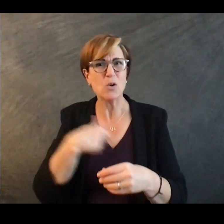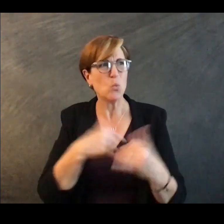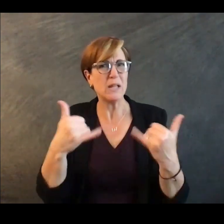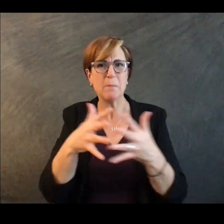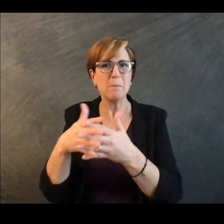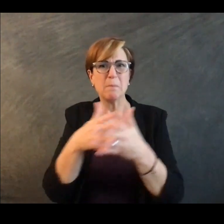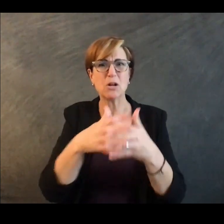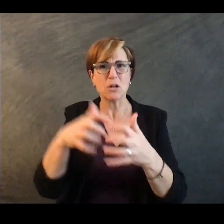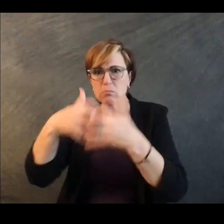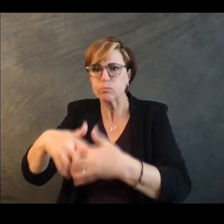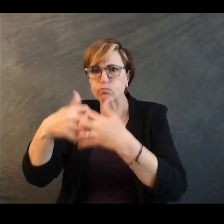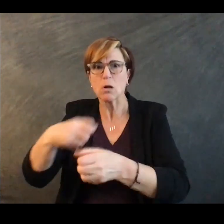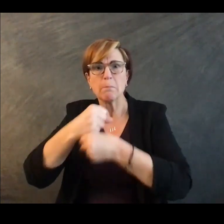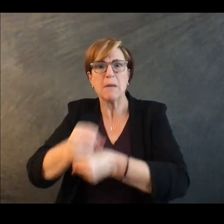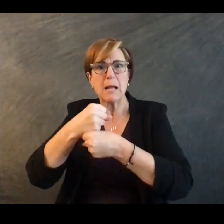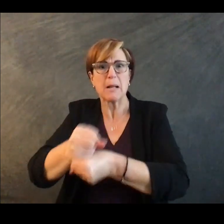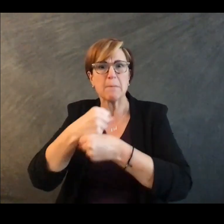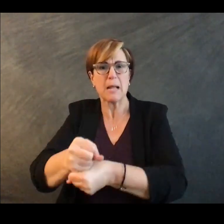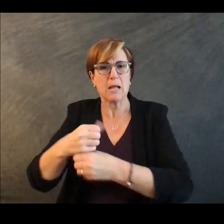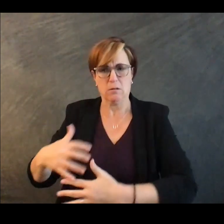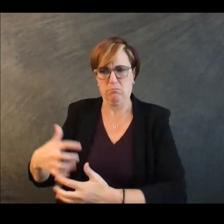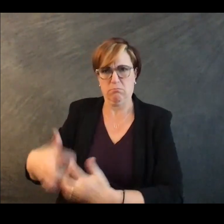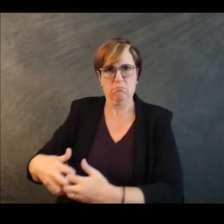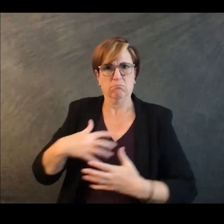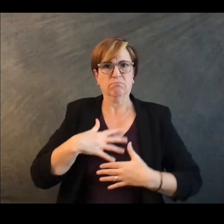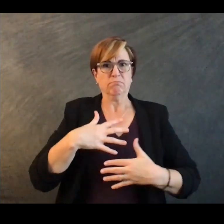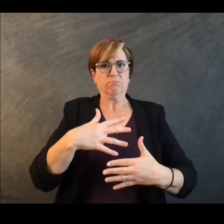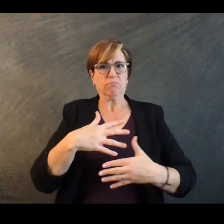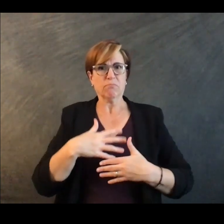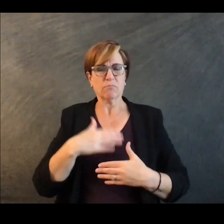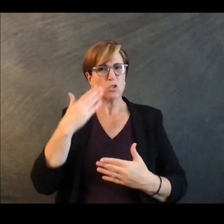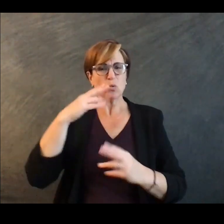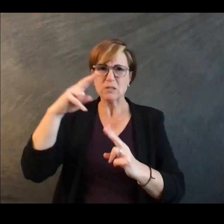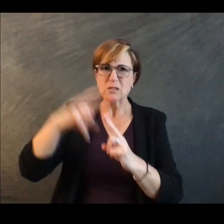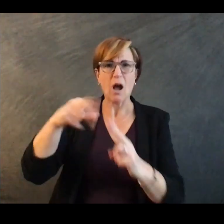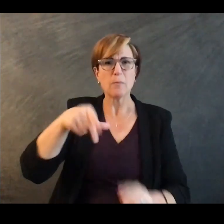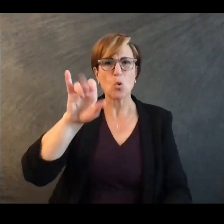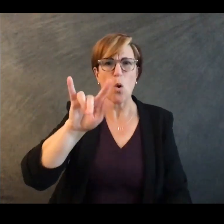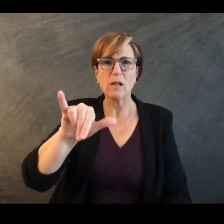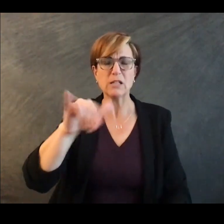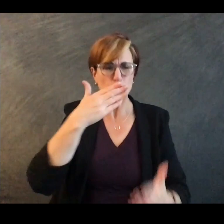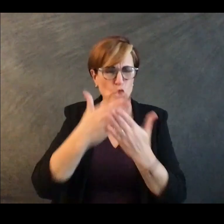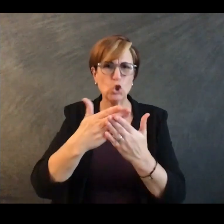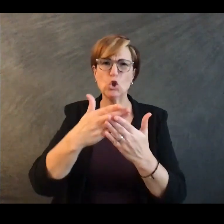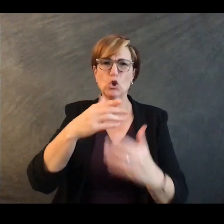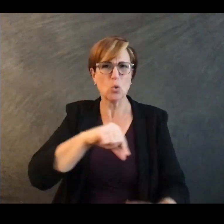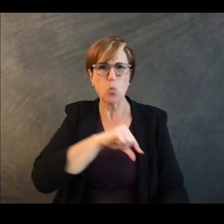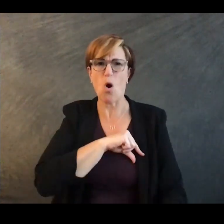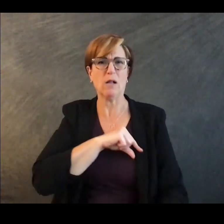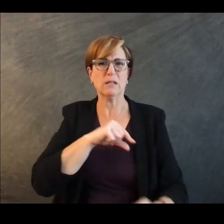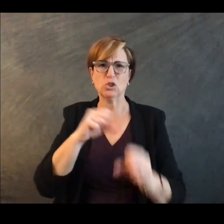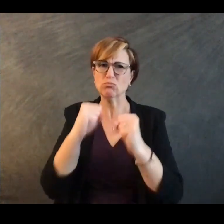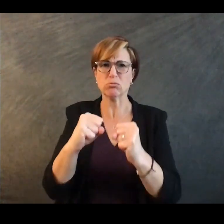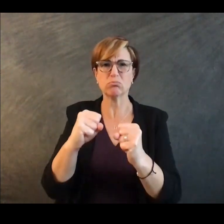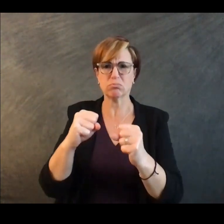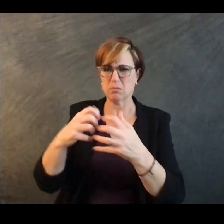and they're very high quality I said you got to go for the quality and these are quality companies doing it so because there is a big difference between a good